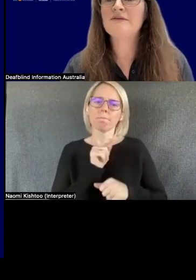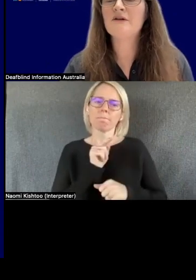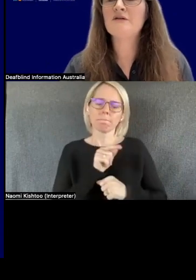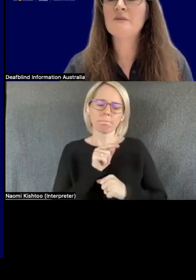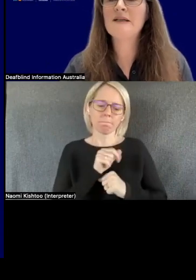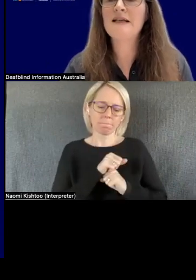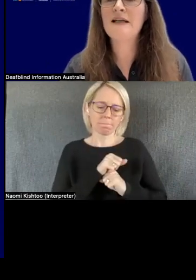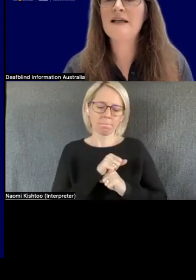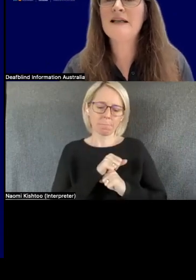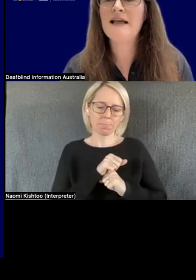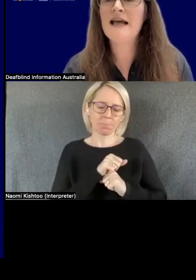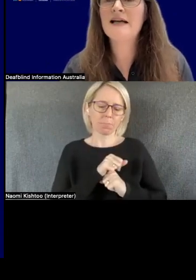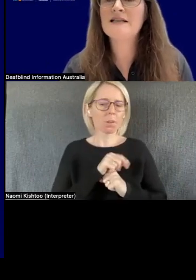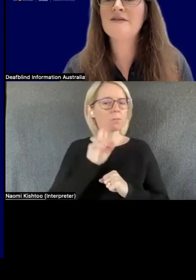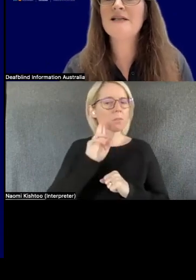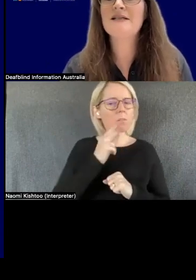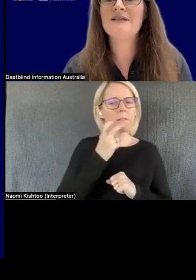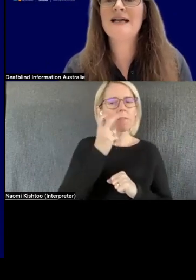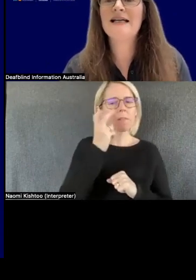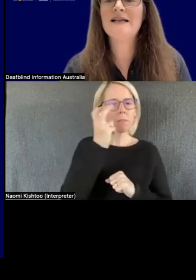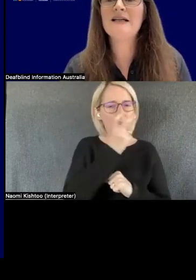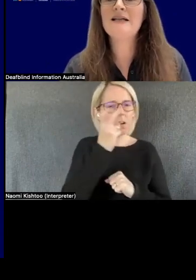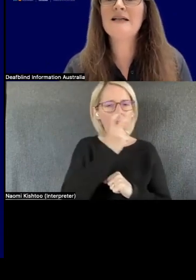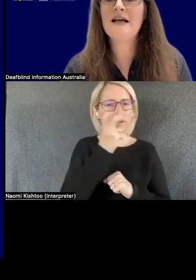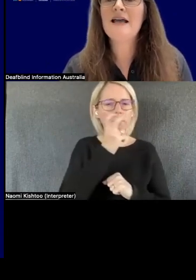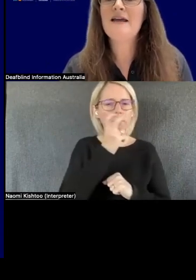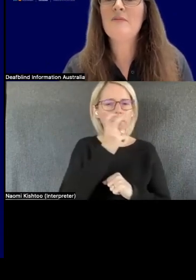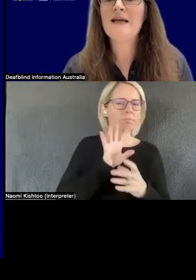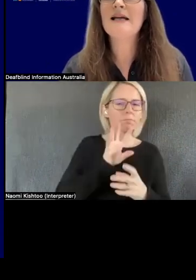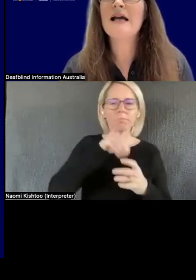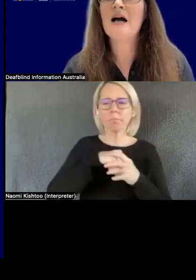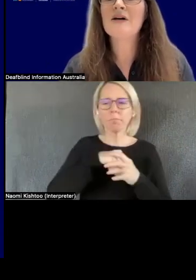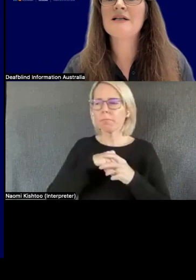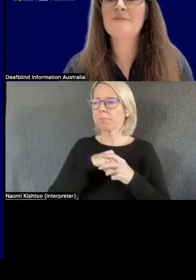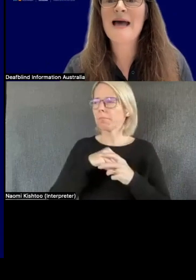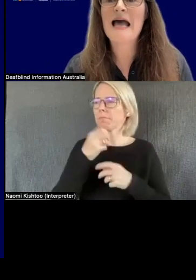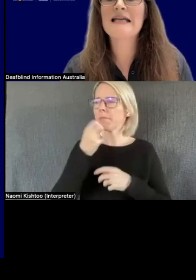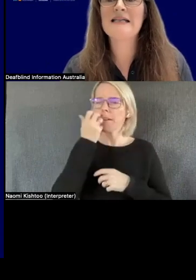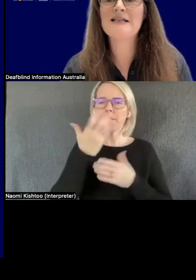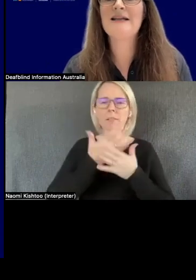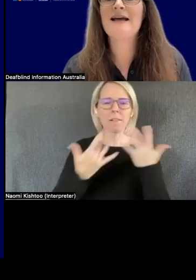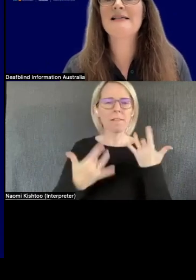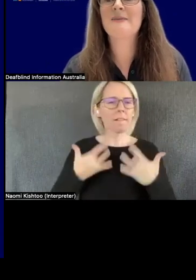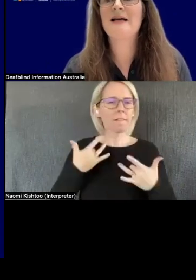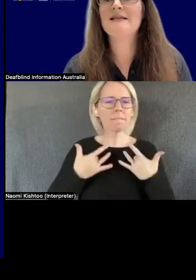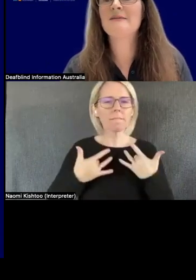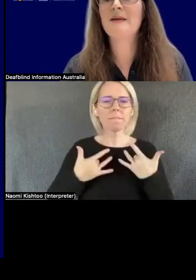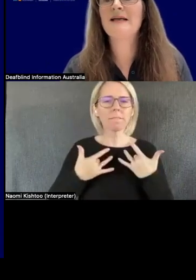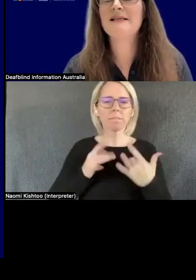involvement in their activities of daily living. They’re being encouraged back into that space and